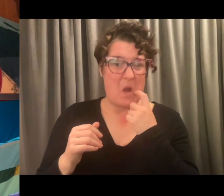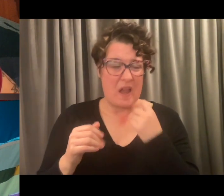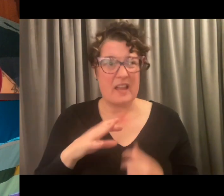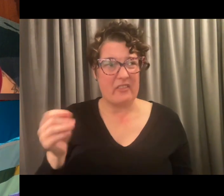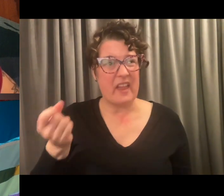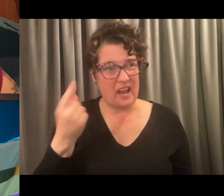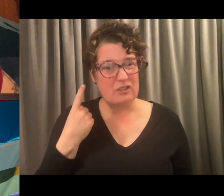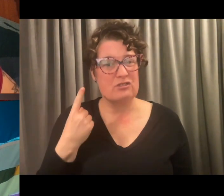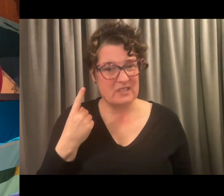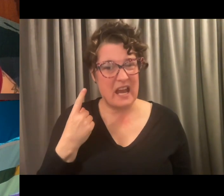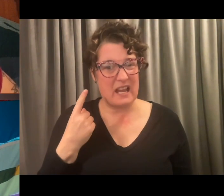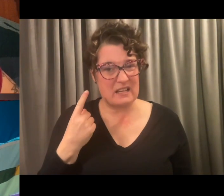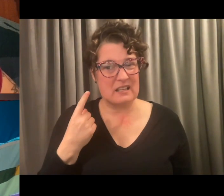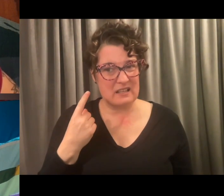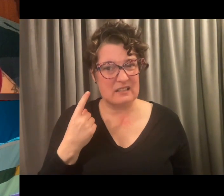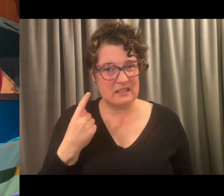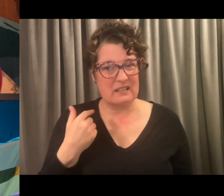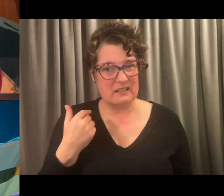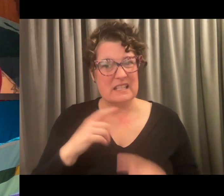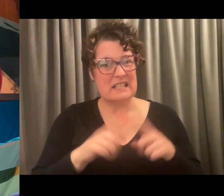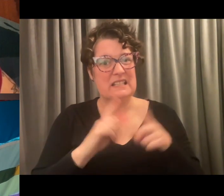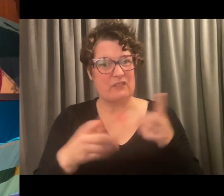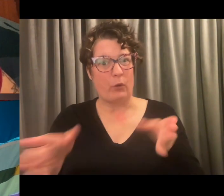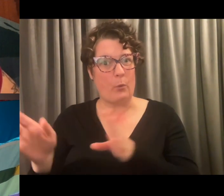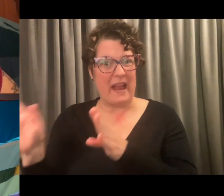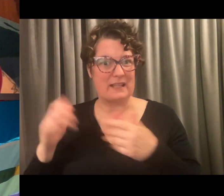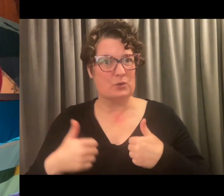besides the status quo, and they see a freedom in the expression.